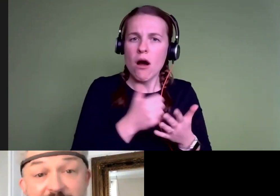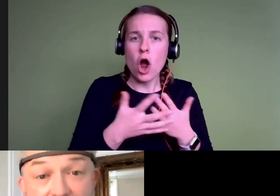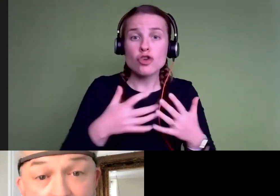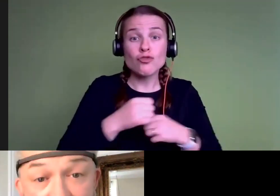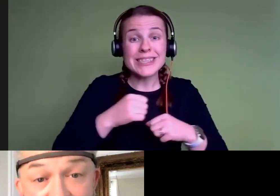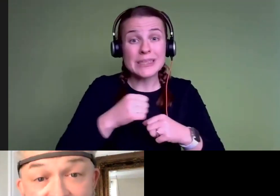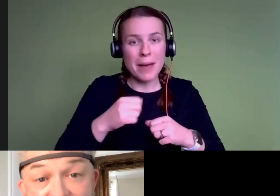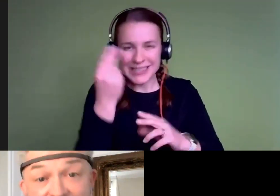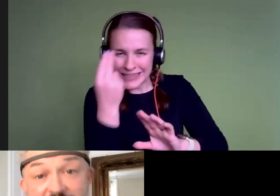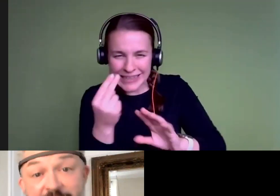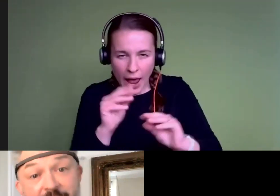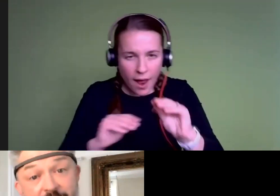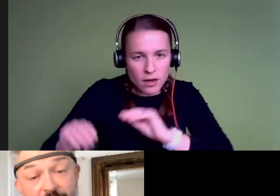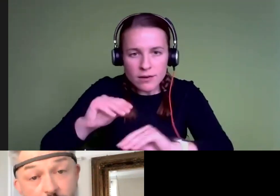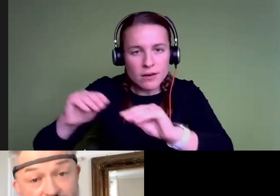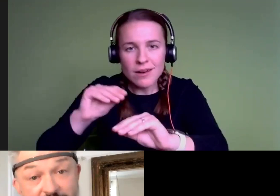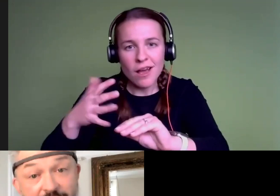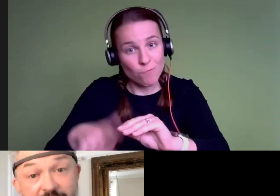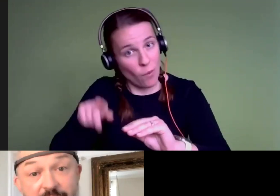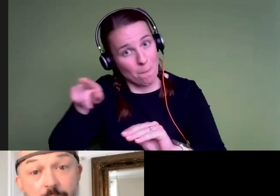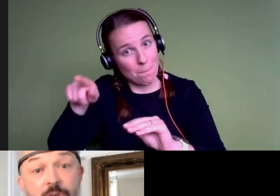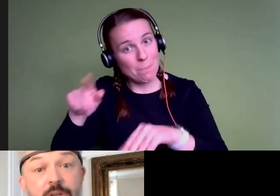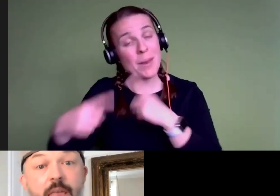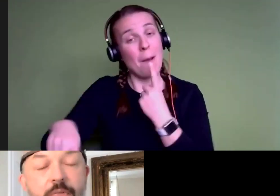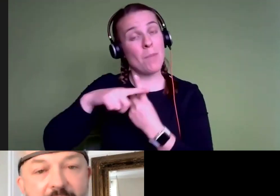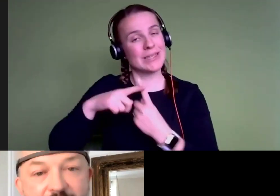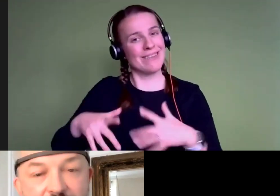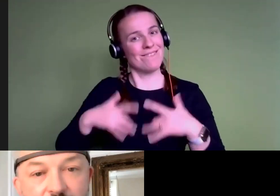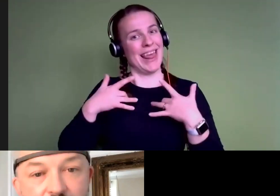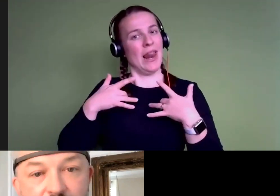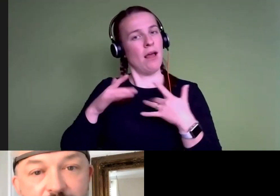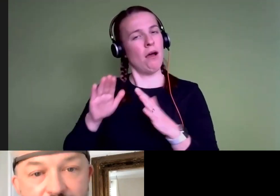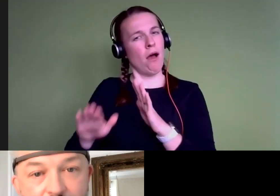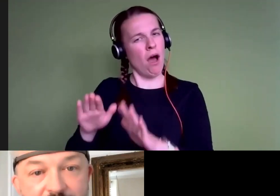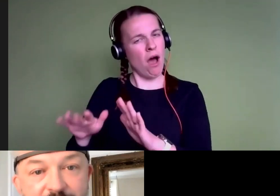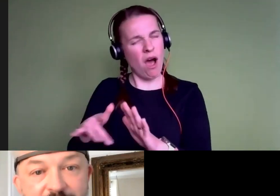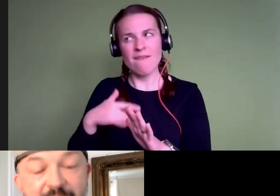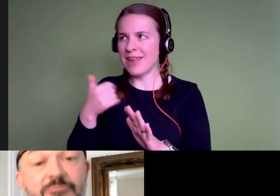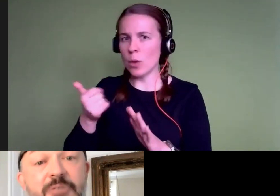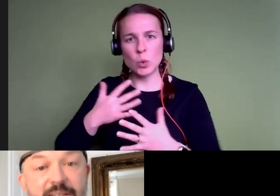individuals interacting with plans. Me and Steph had a